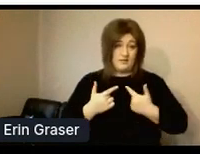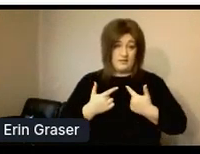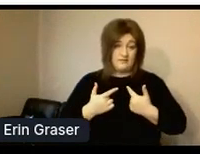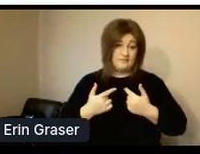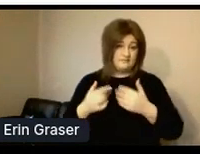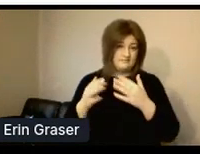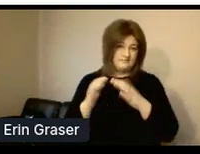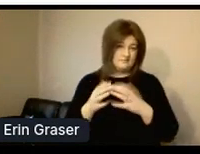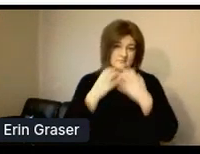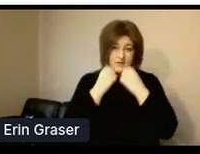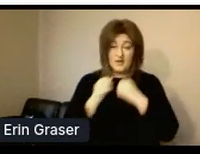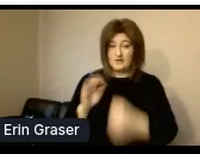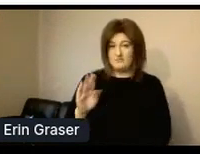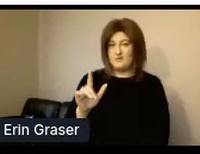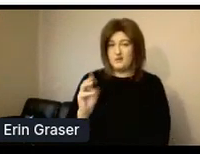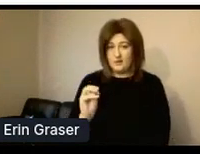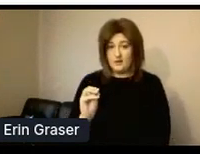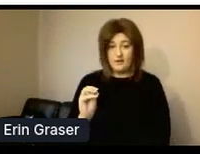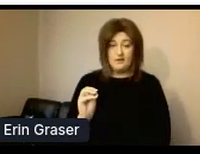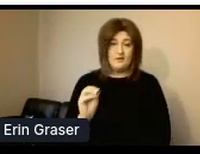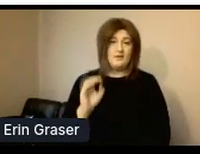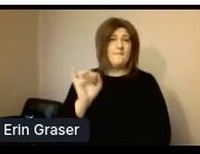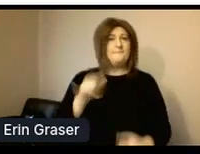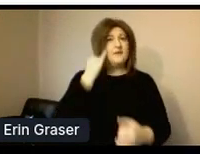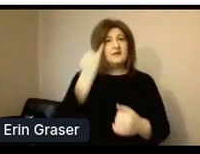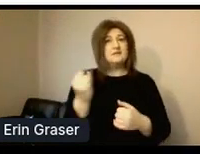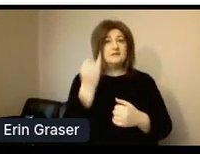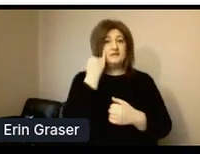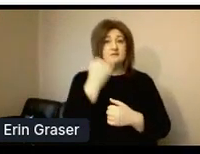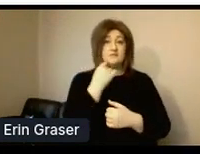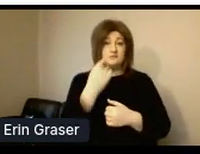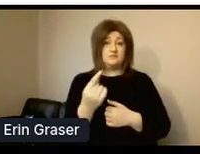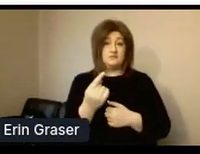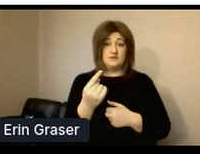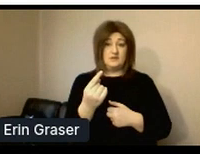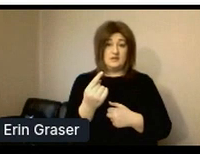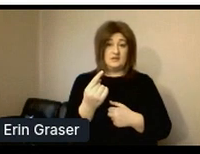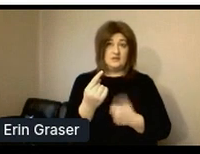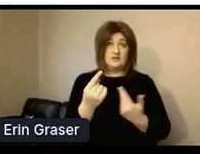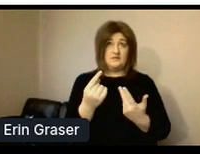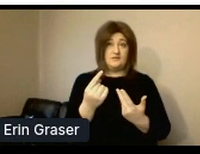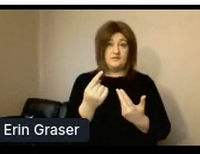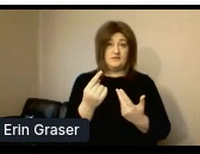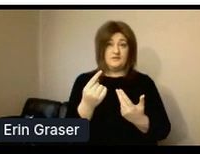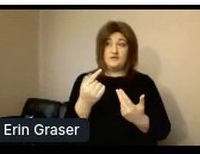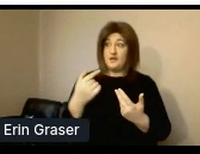It's that idea of someone saying, I've been harmed,